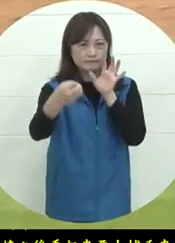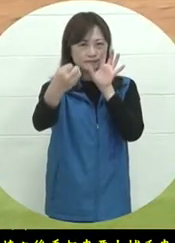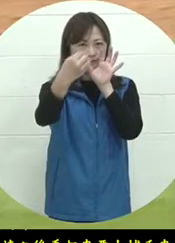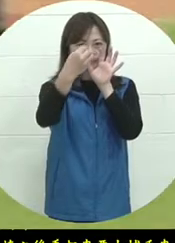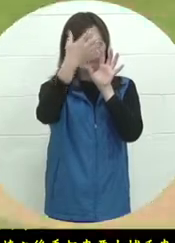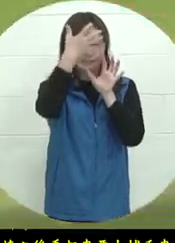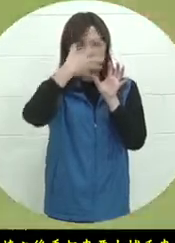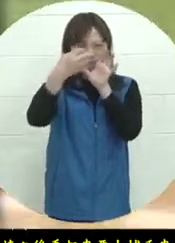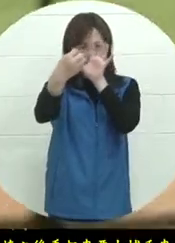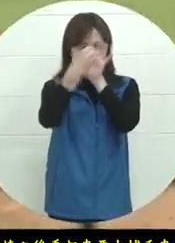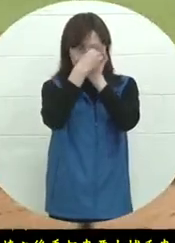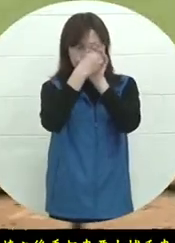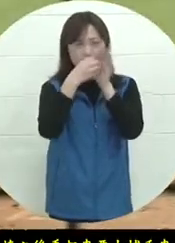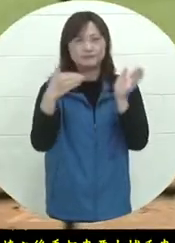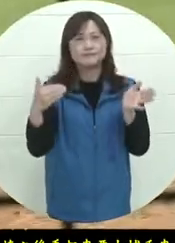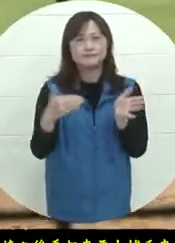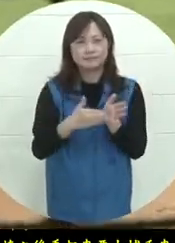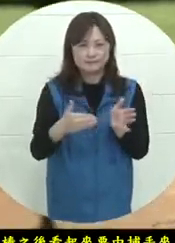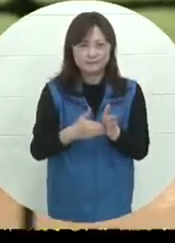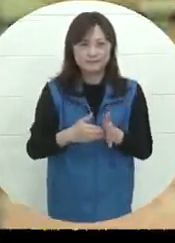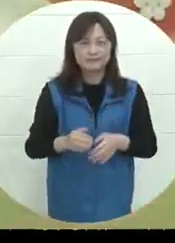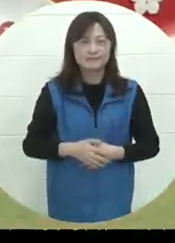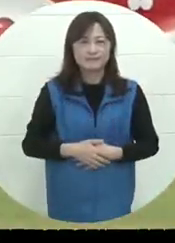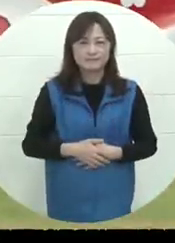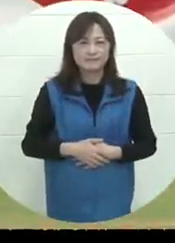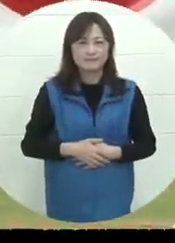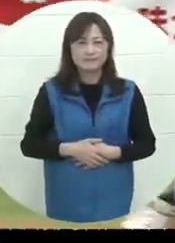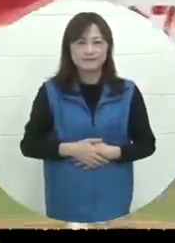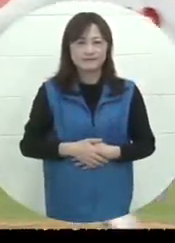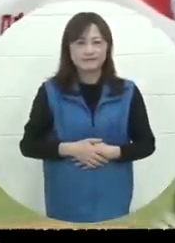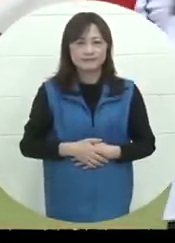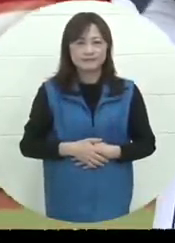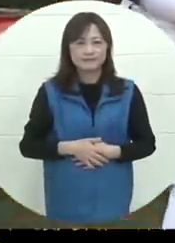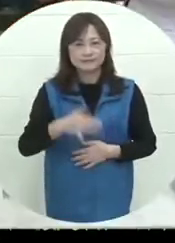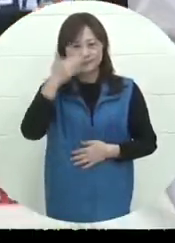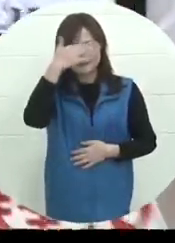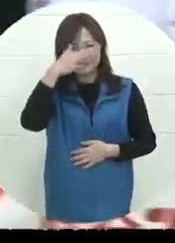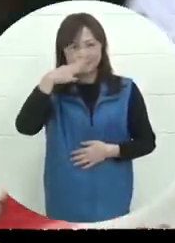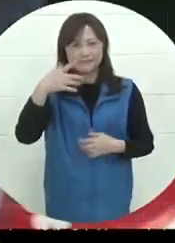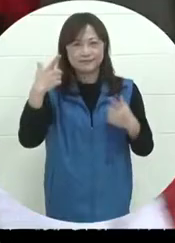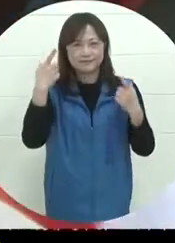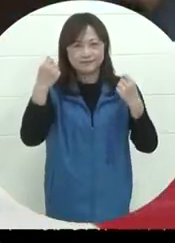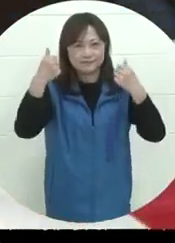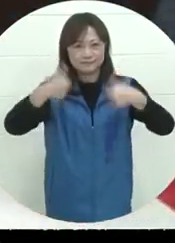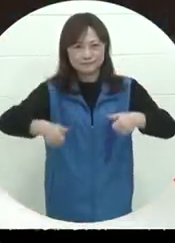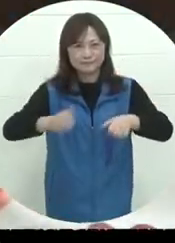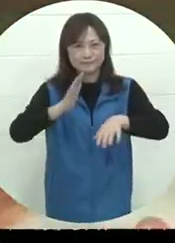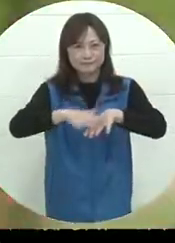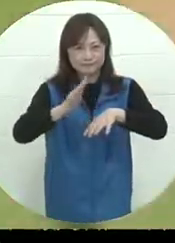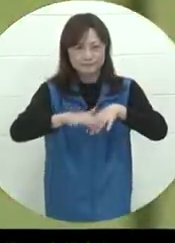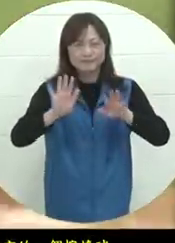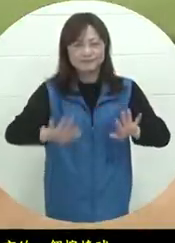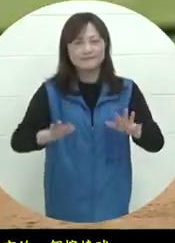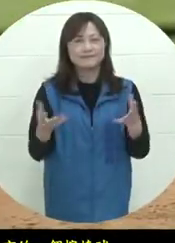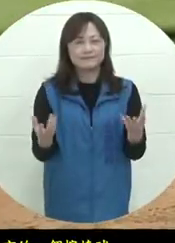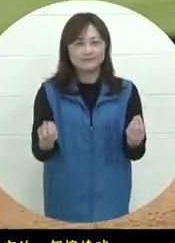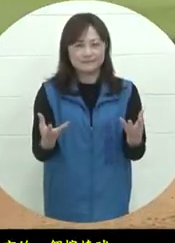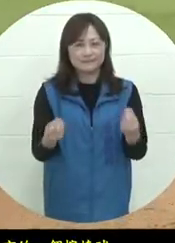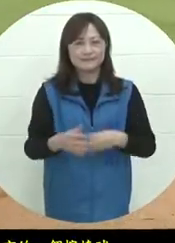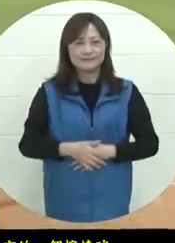That also resolved the crisis of being tied in the first inning. However, in the second half of the inning, the United States The team's offensive also broke through